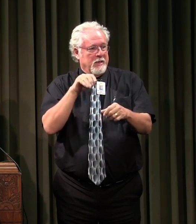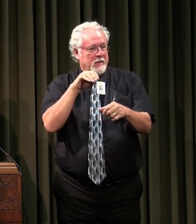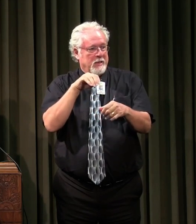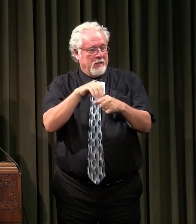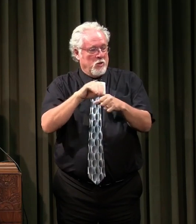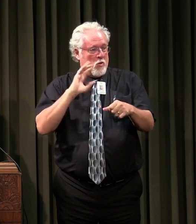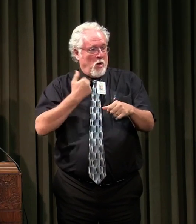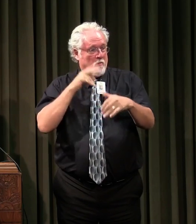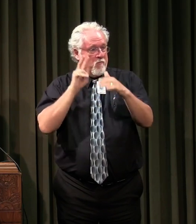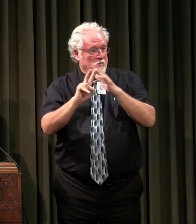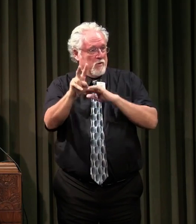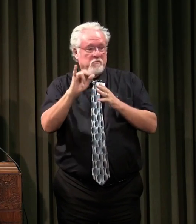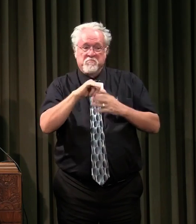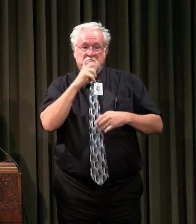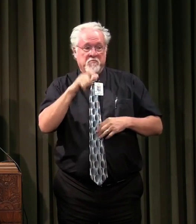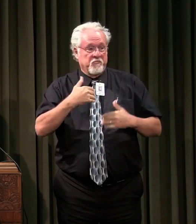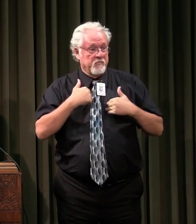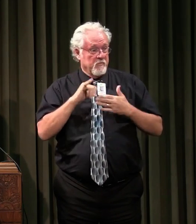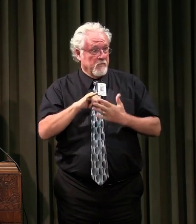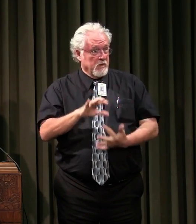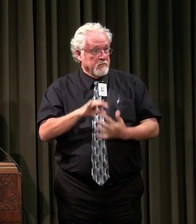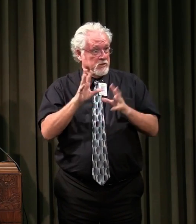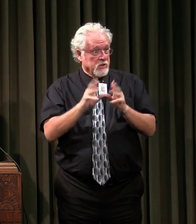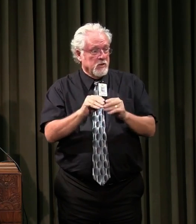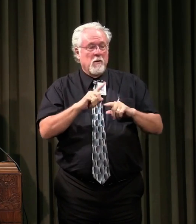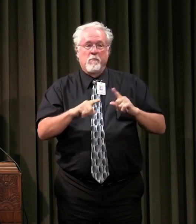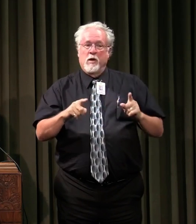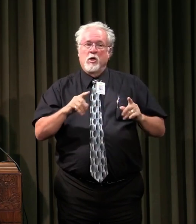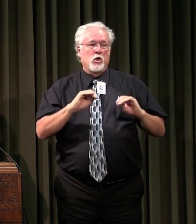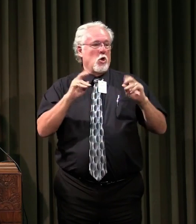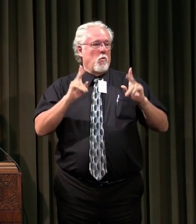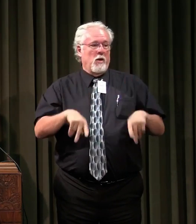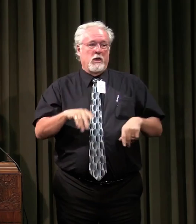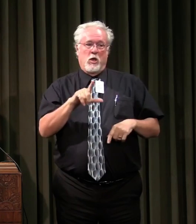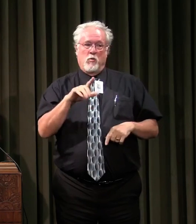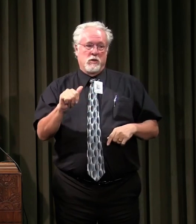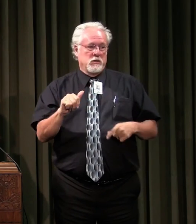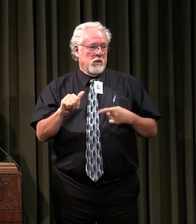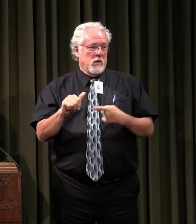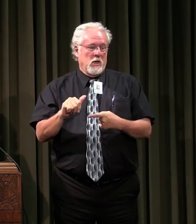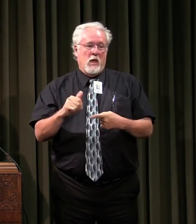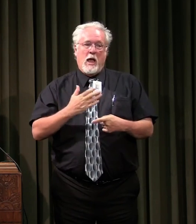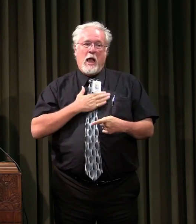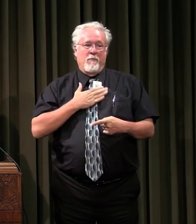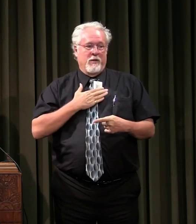special session my point is that no one in the state of Louisiana would be happier than me